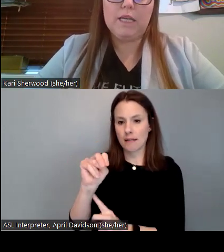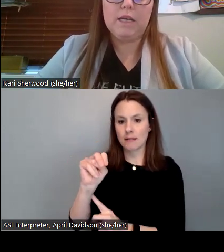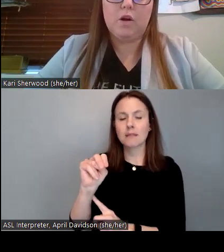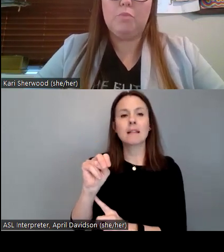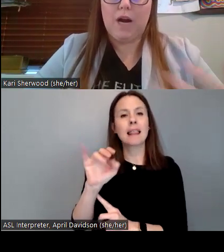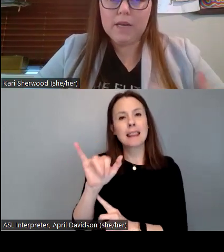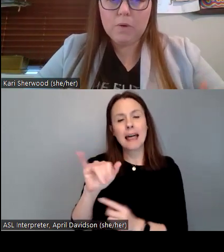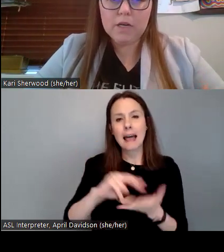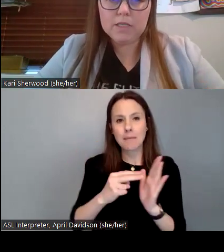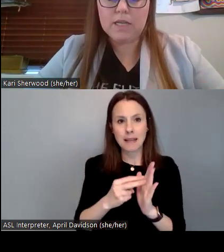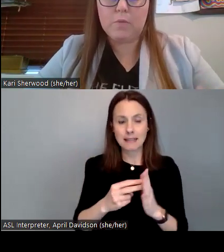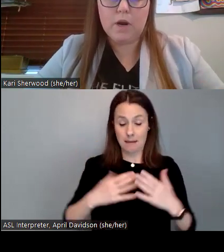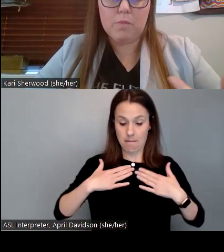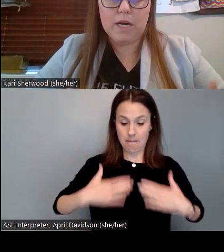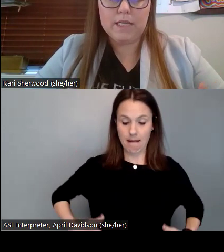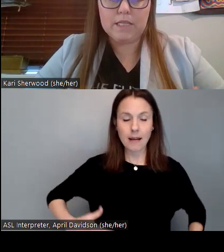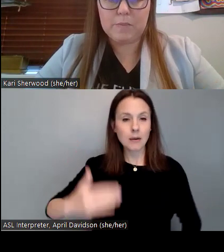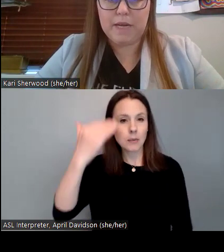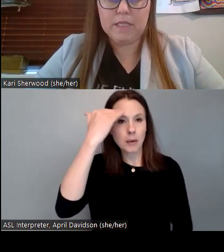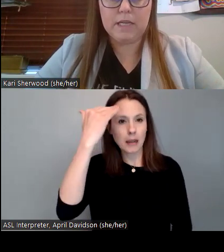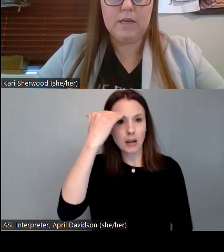body, our body awareness, like where our body is in space and